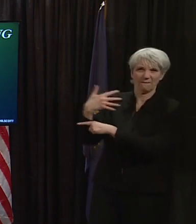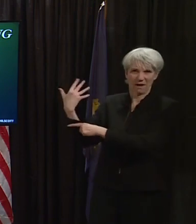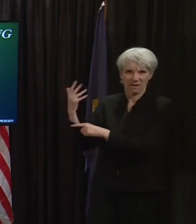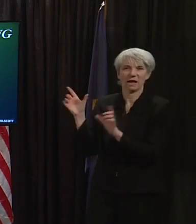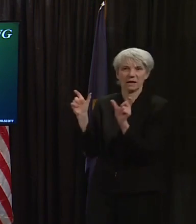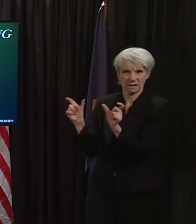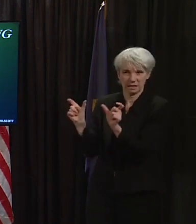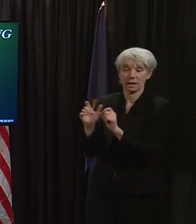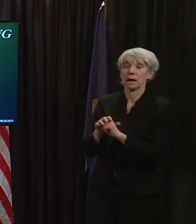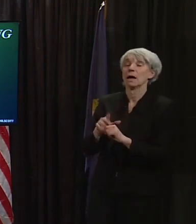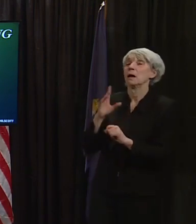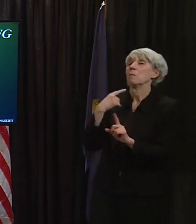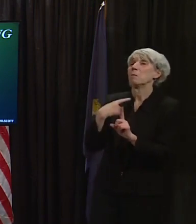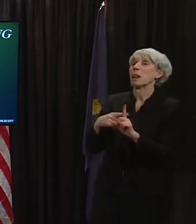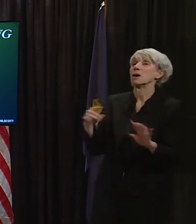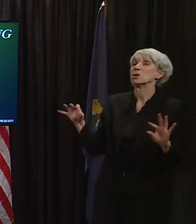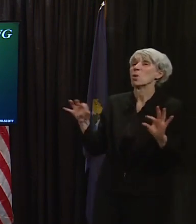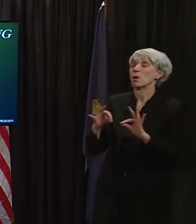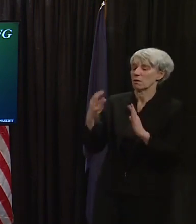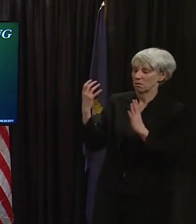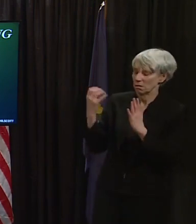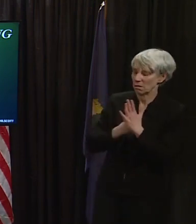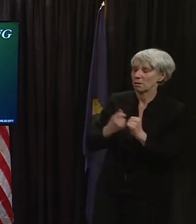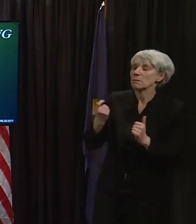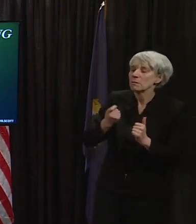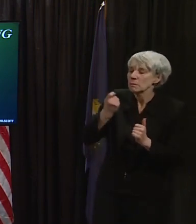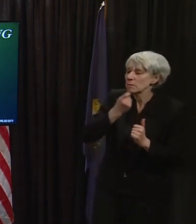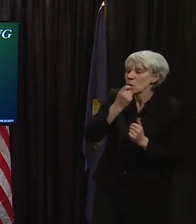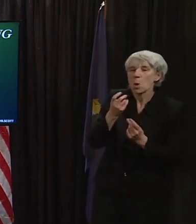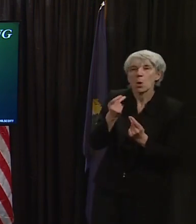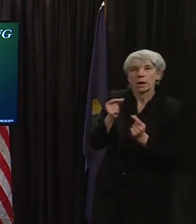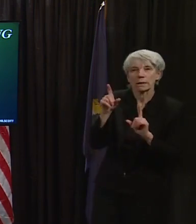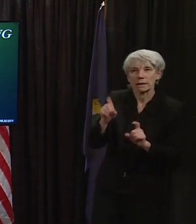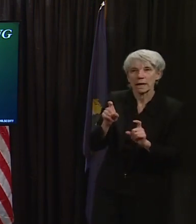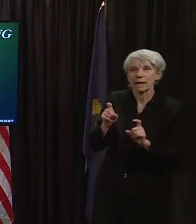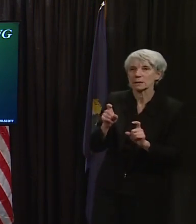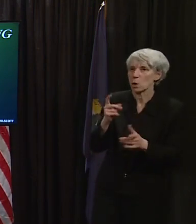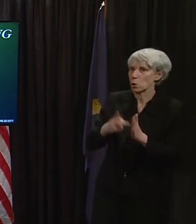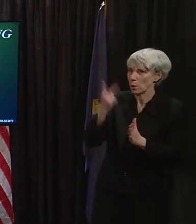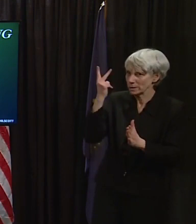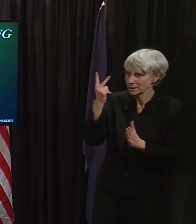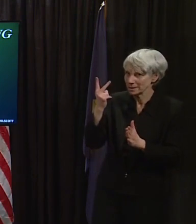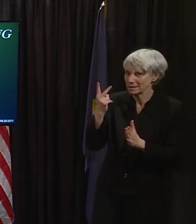negative antigen tests performed at least 24 hours apart, Beginning no